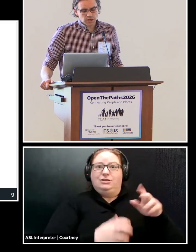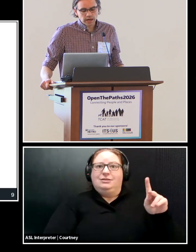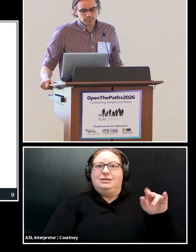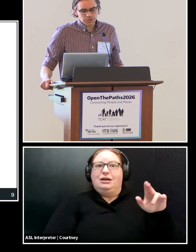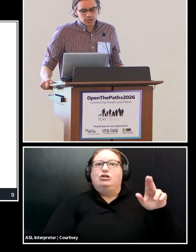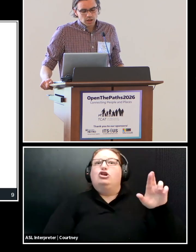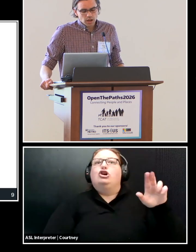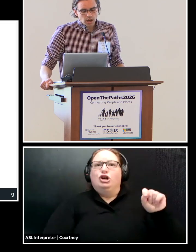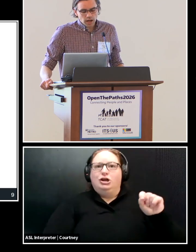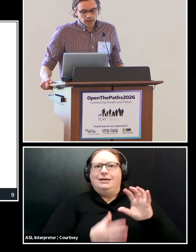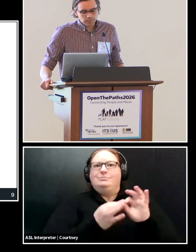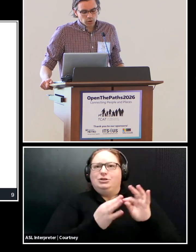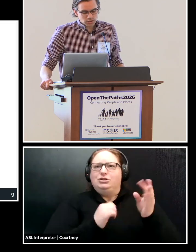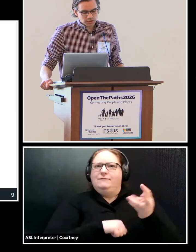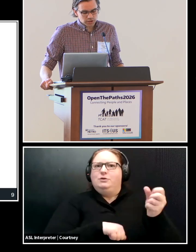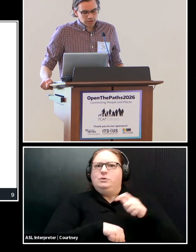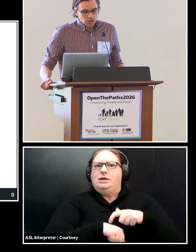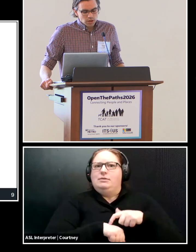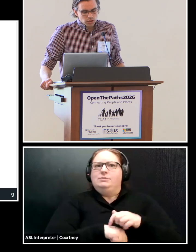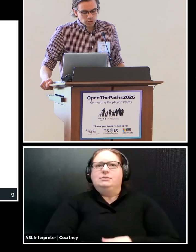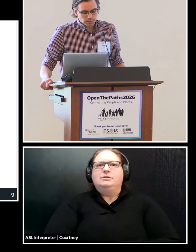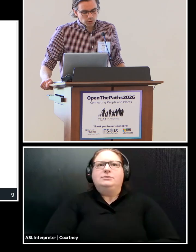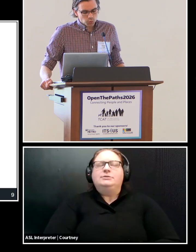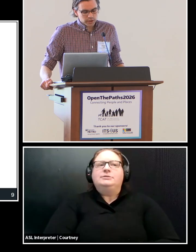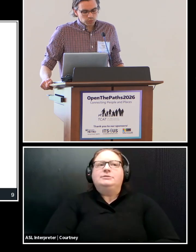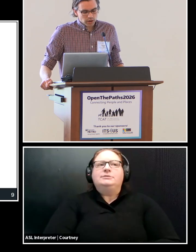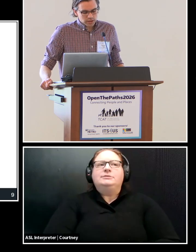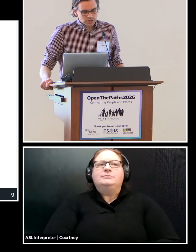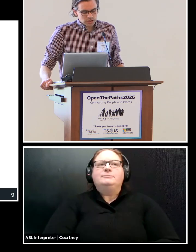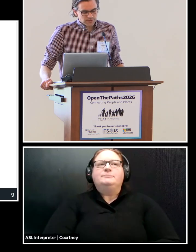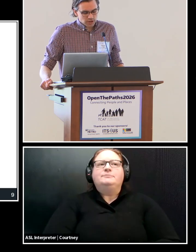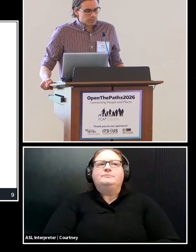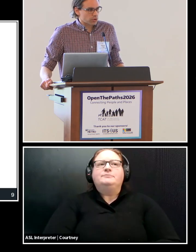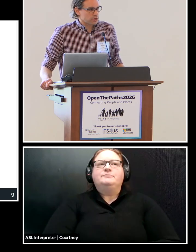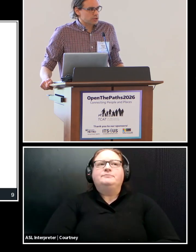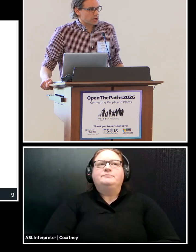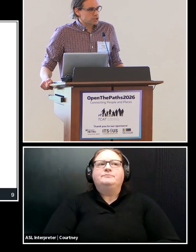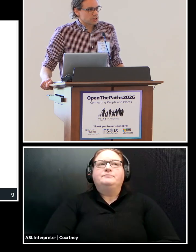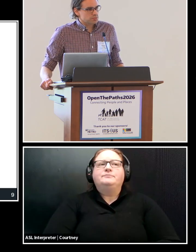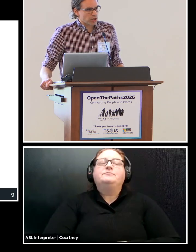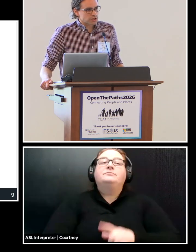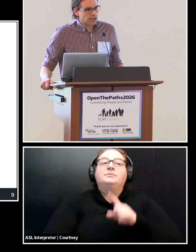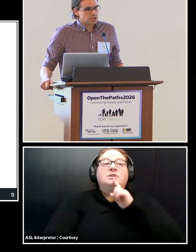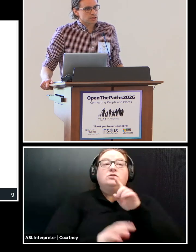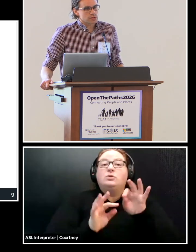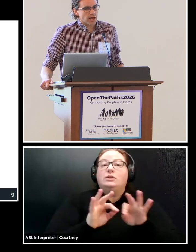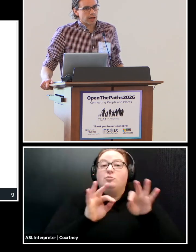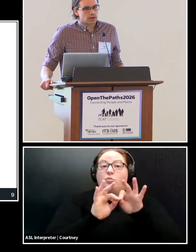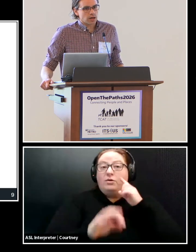of times. Um ultimately you know we want it's it's very important to us in this process that